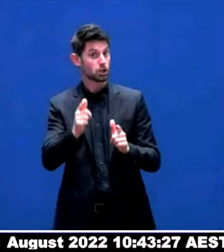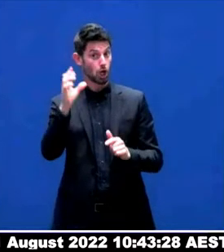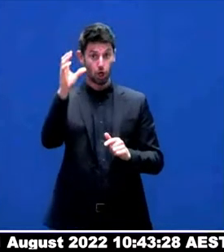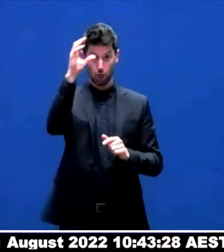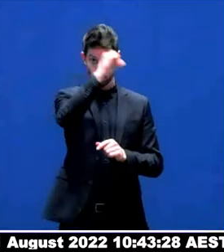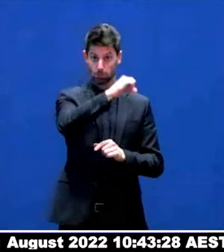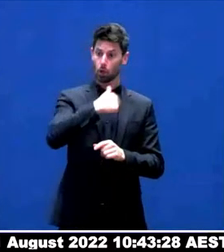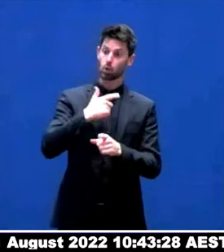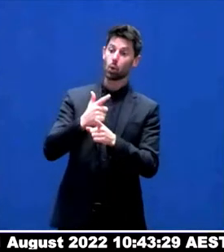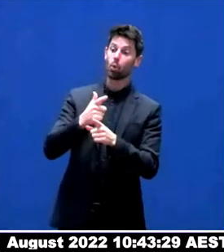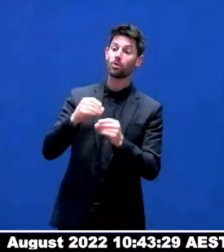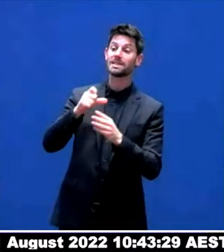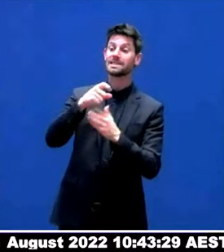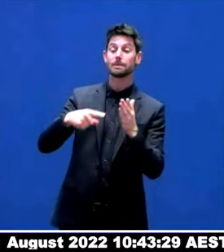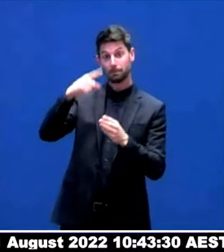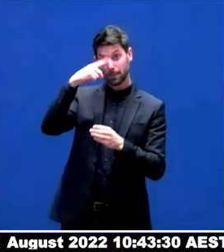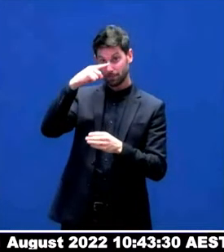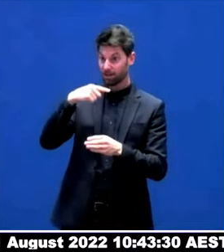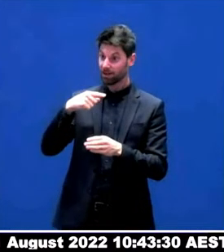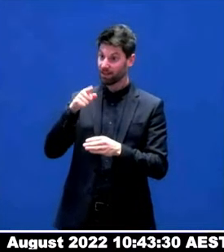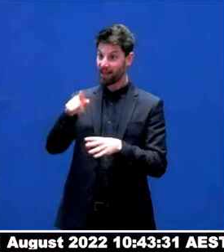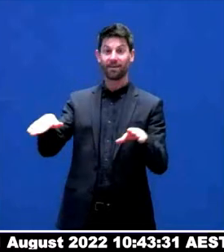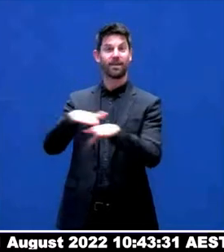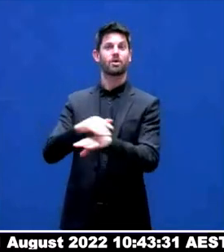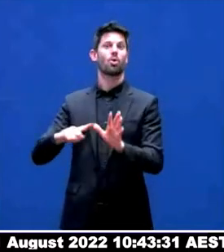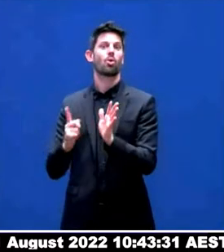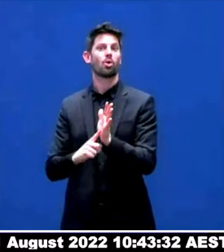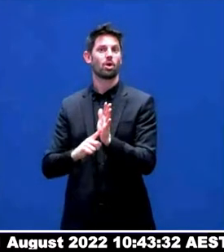consult with disability groups, then everybody's covered, but that may not, in